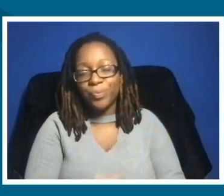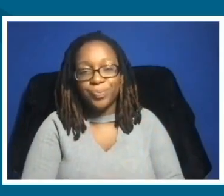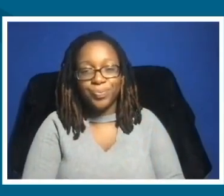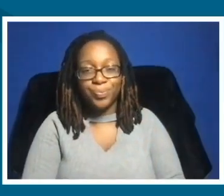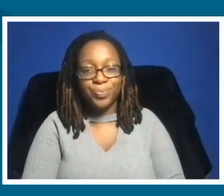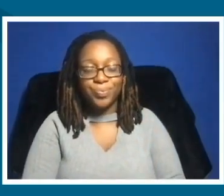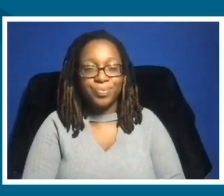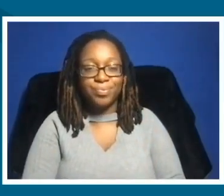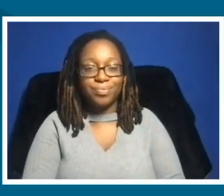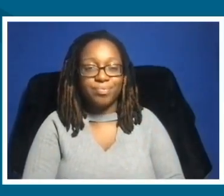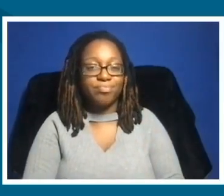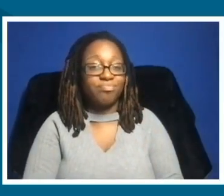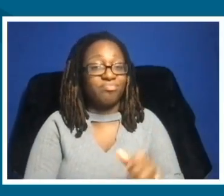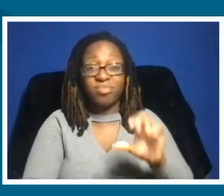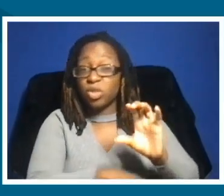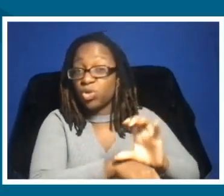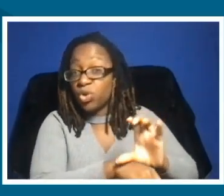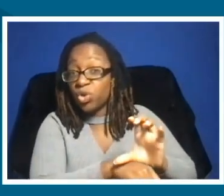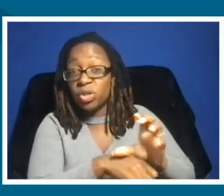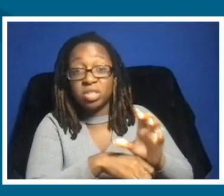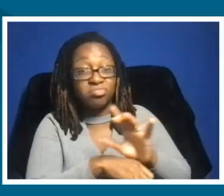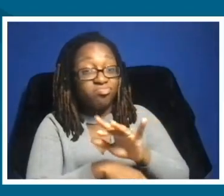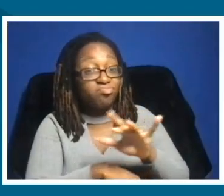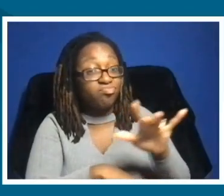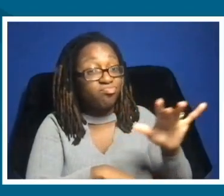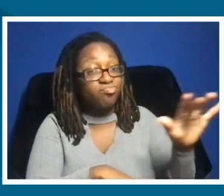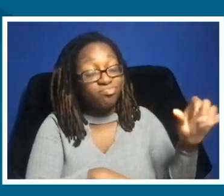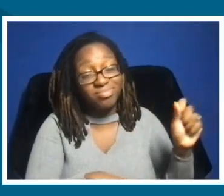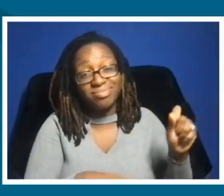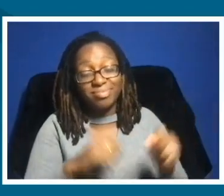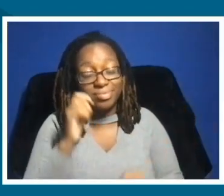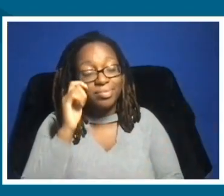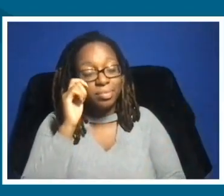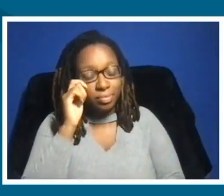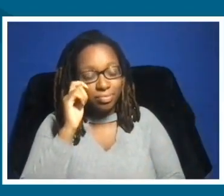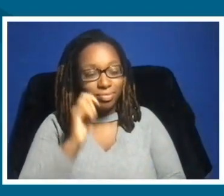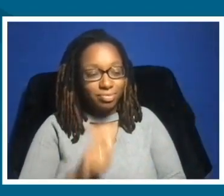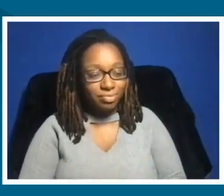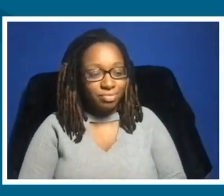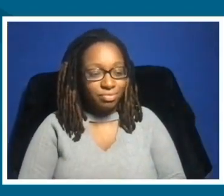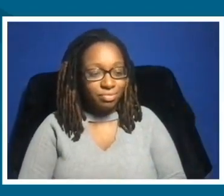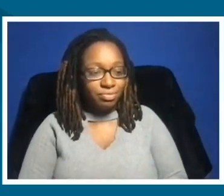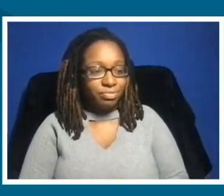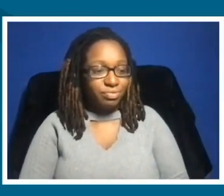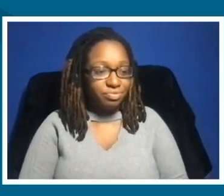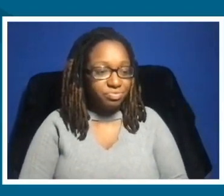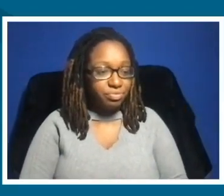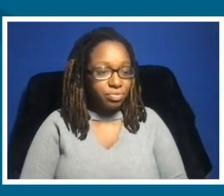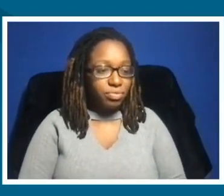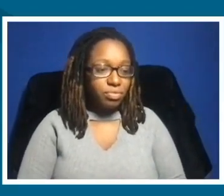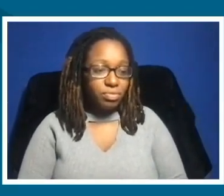wherever yeah that's great and